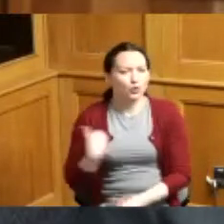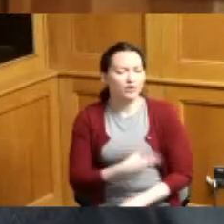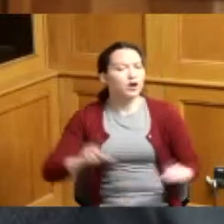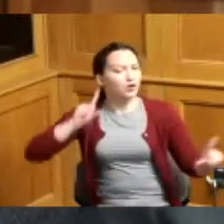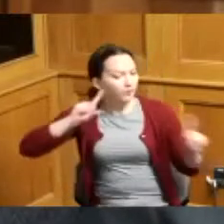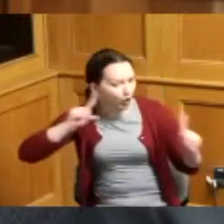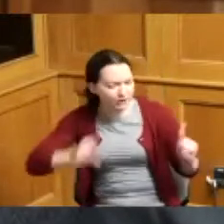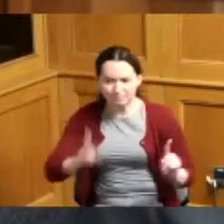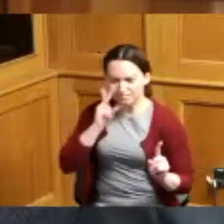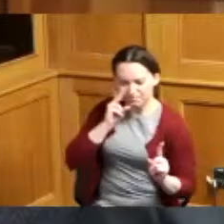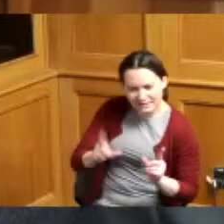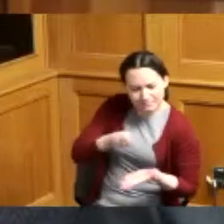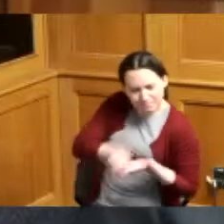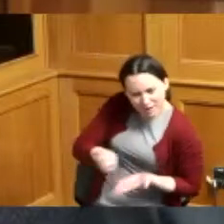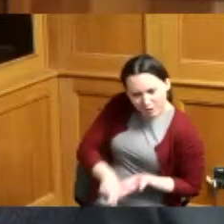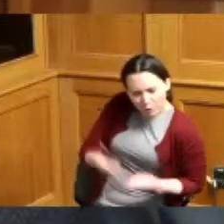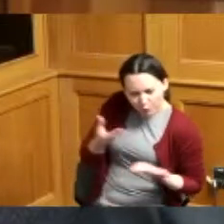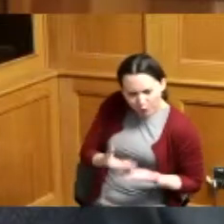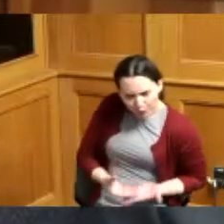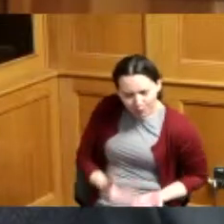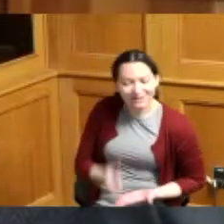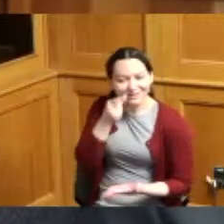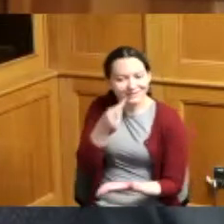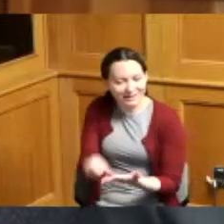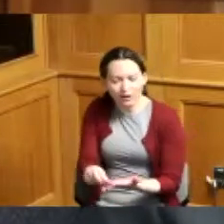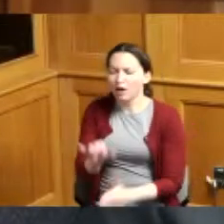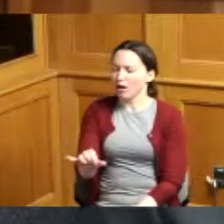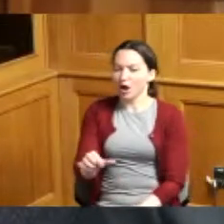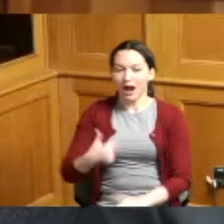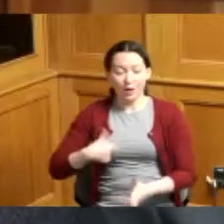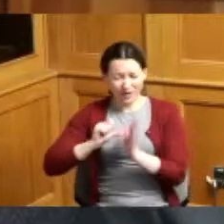what we've seen in writing in some of these letters and I want to highlight one of them